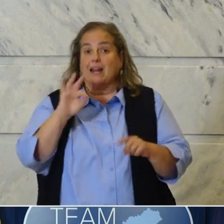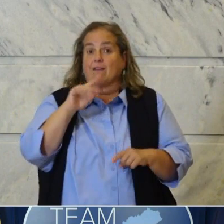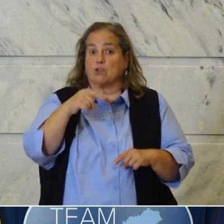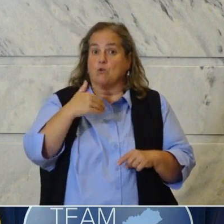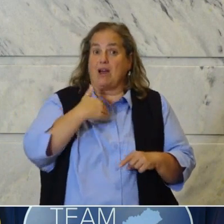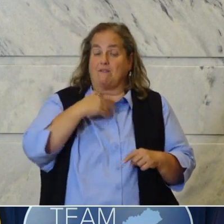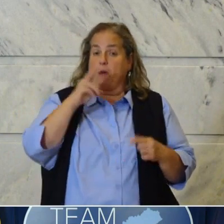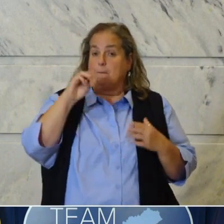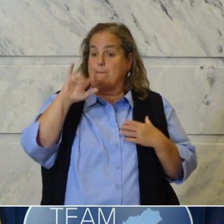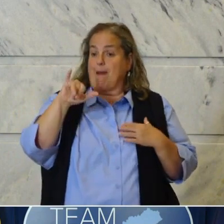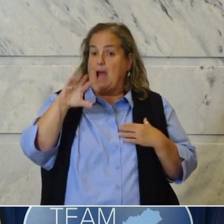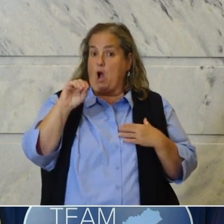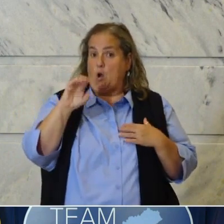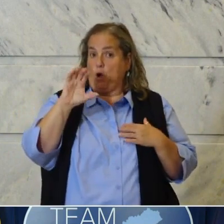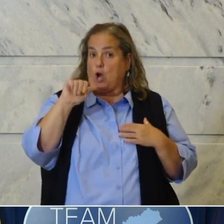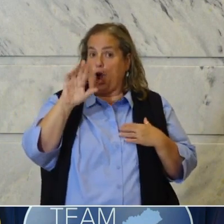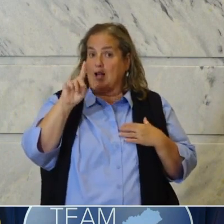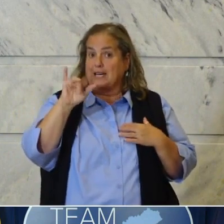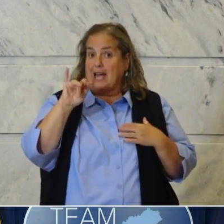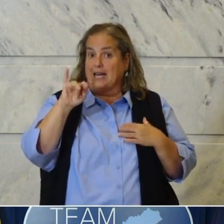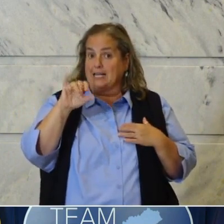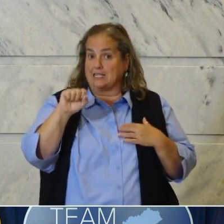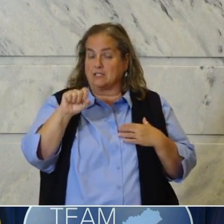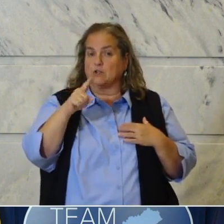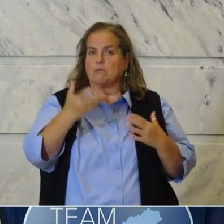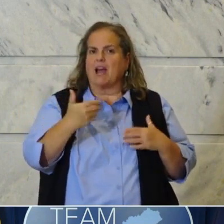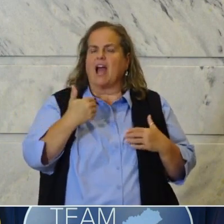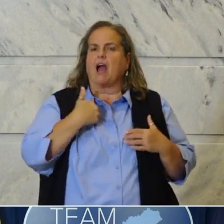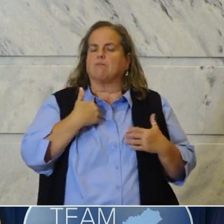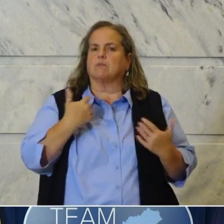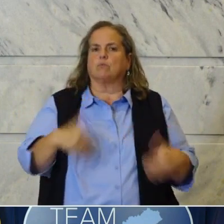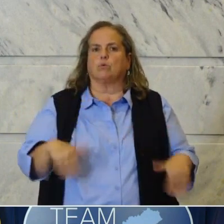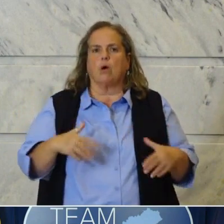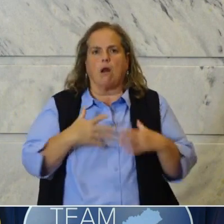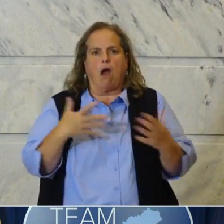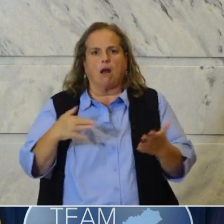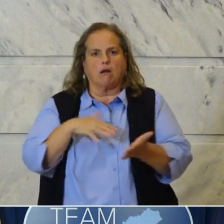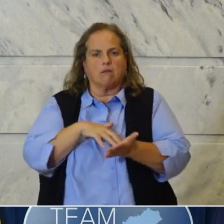itis, you may find you have substantial fatigue. Decreased exercise tower in